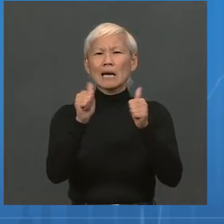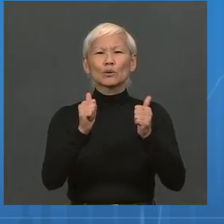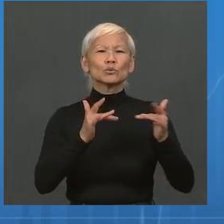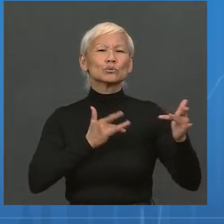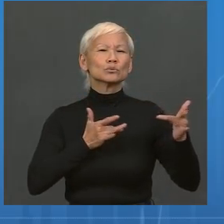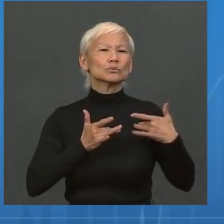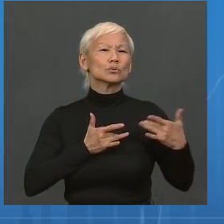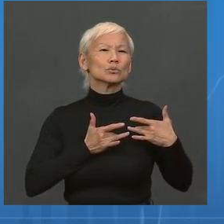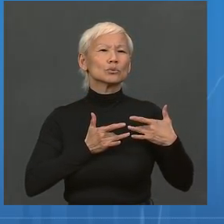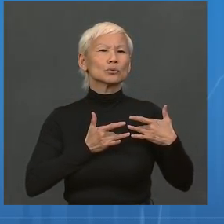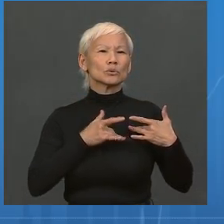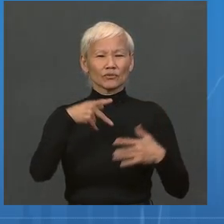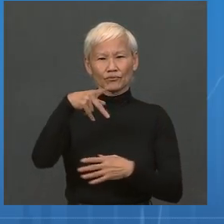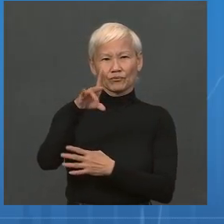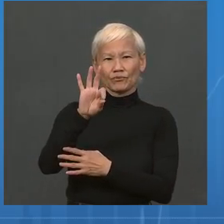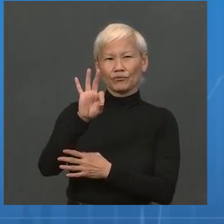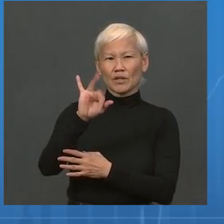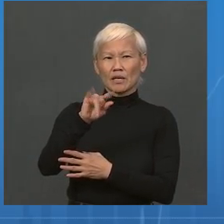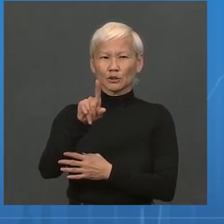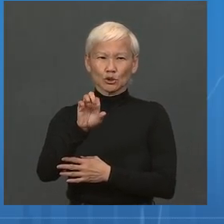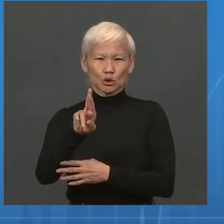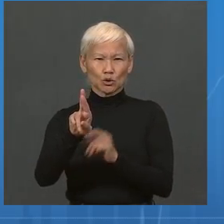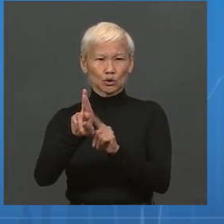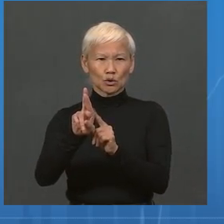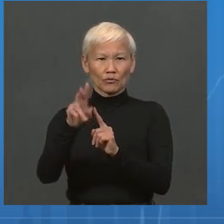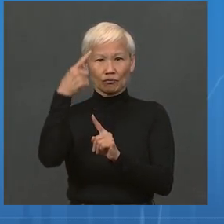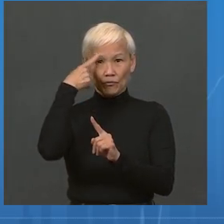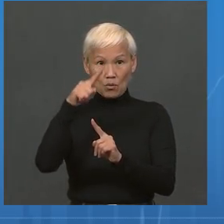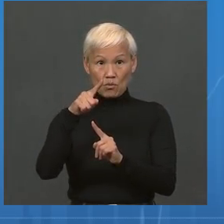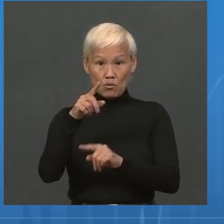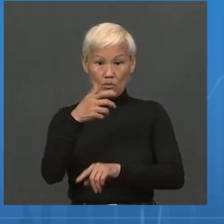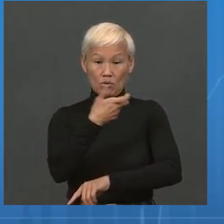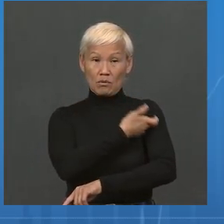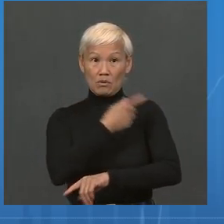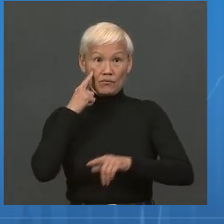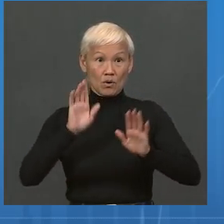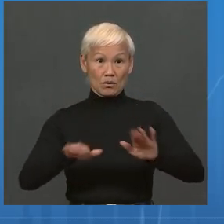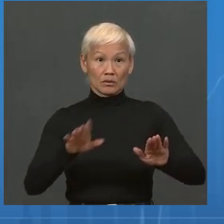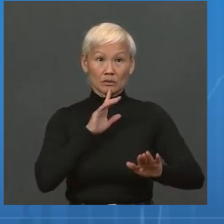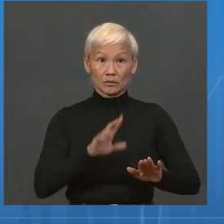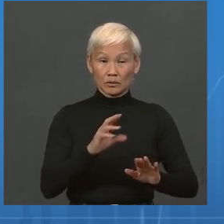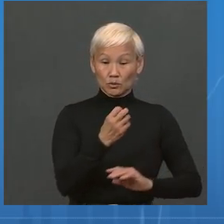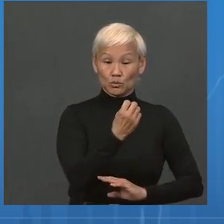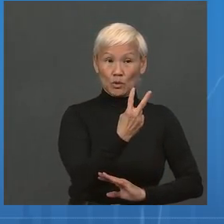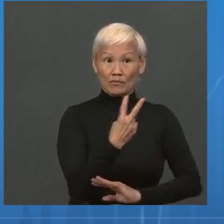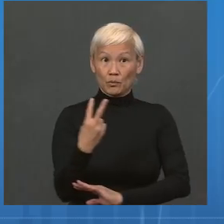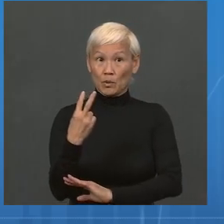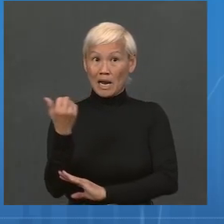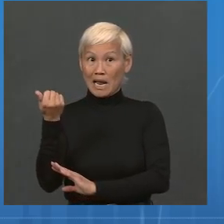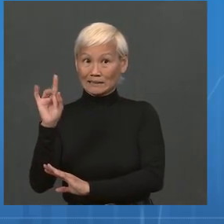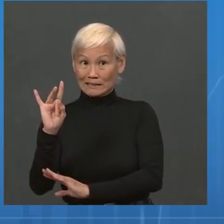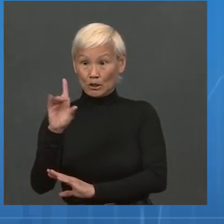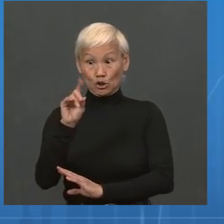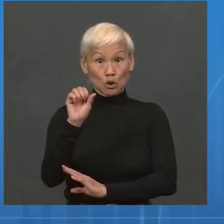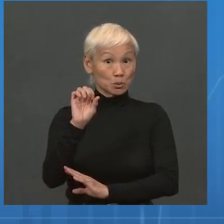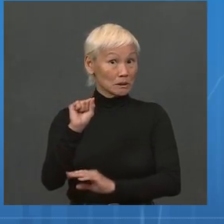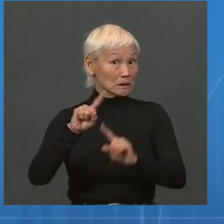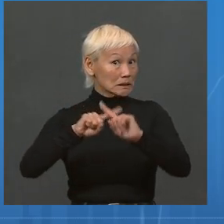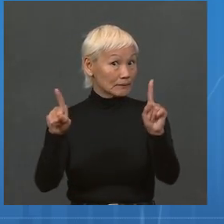to revisit the dosage for vaccine among children that are 12 to 18? Mr. Zients: Dr. Walensky? Dr. Walensky: Yeah, may I take this?